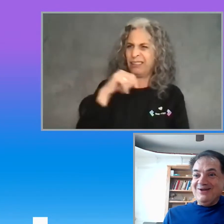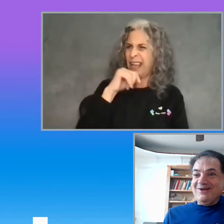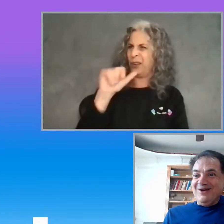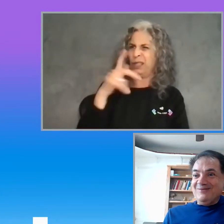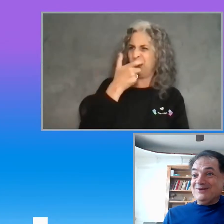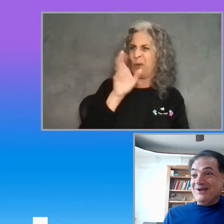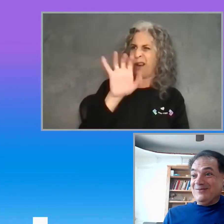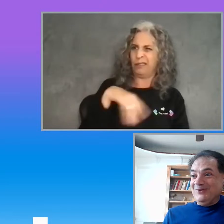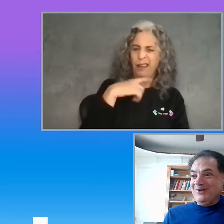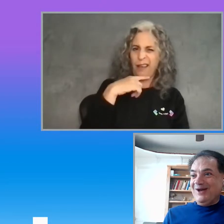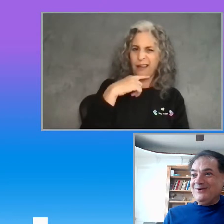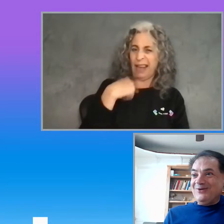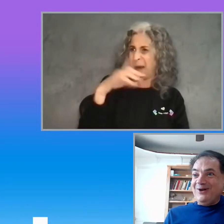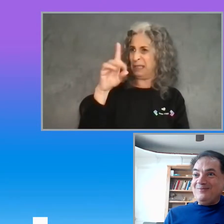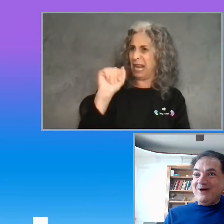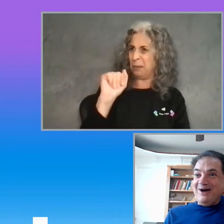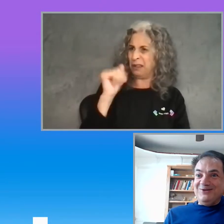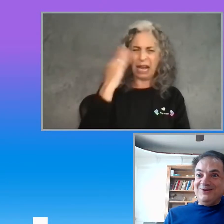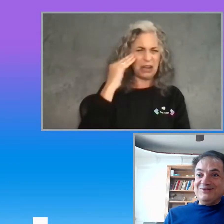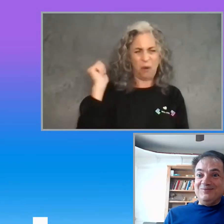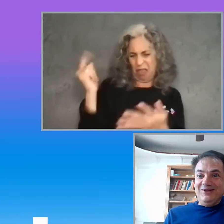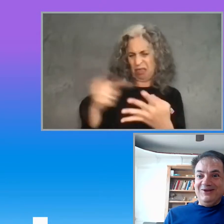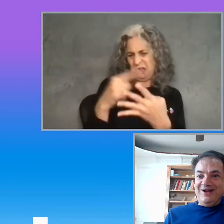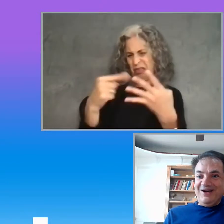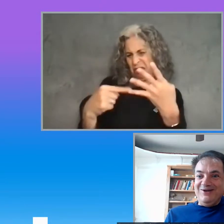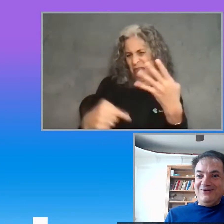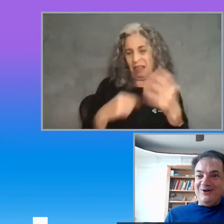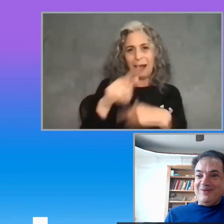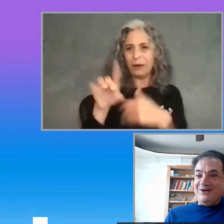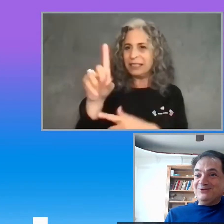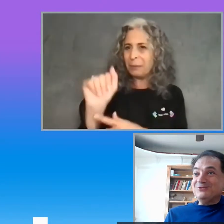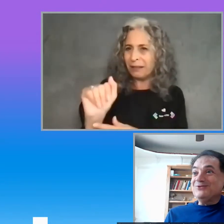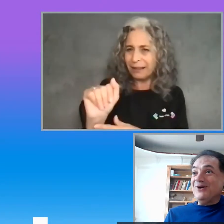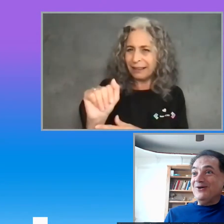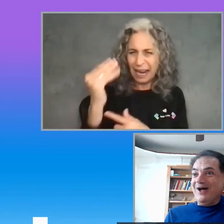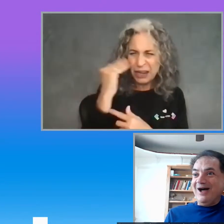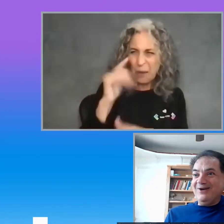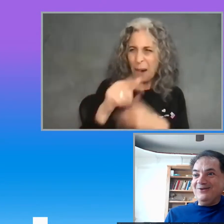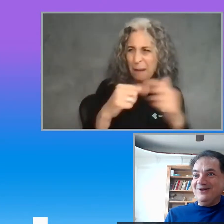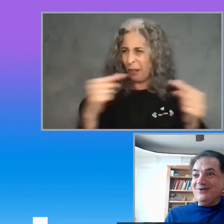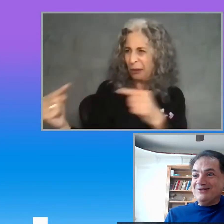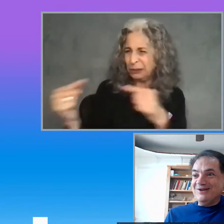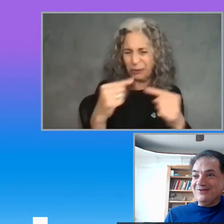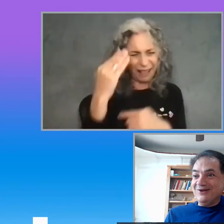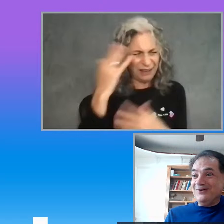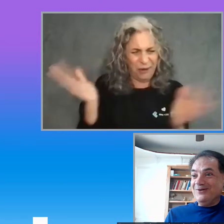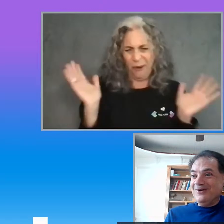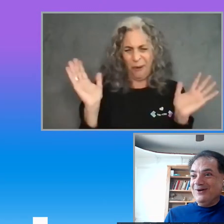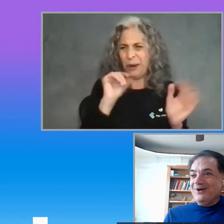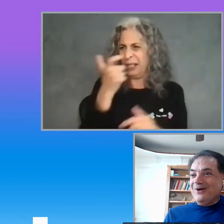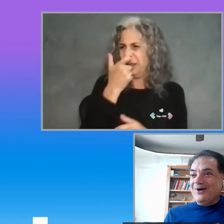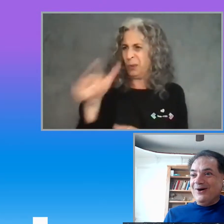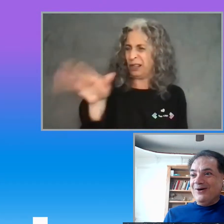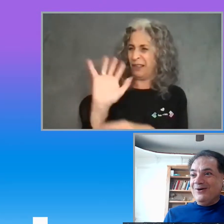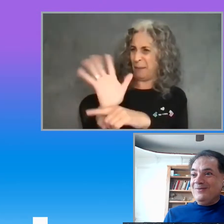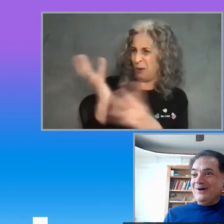don't need to watch that I'm disabled. I know all about disability. I know all about the